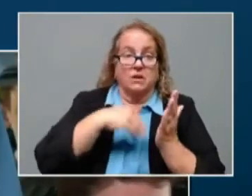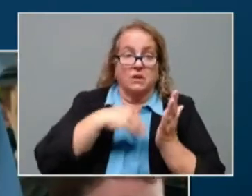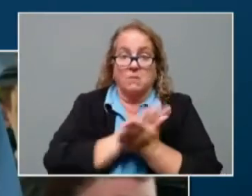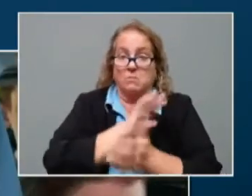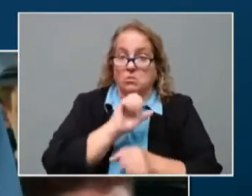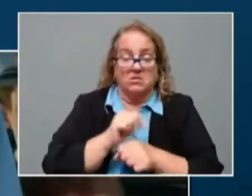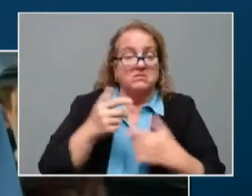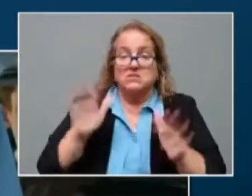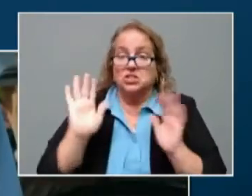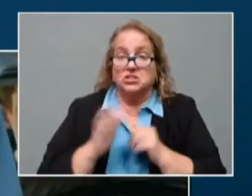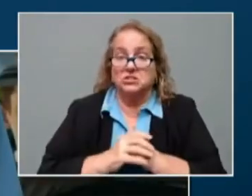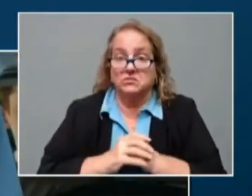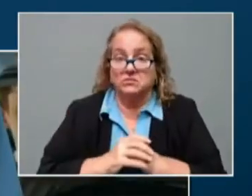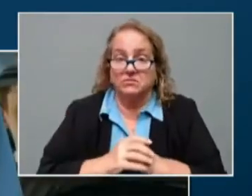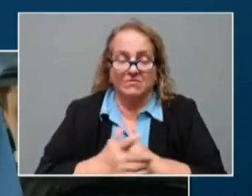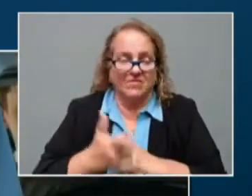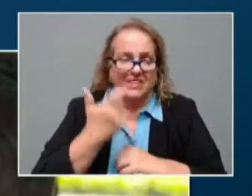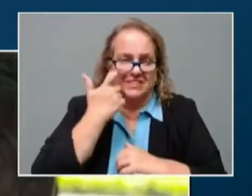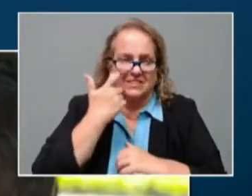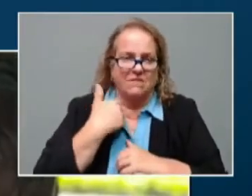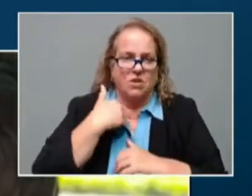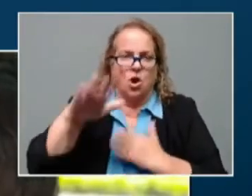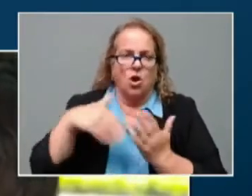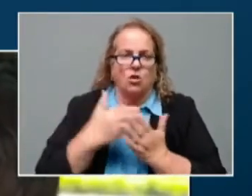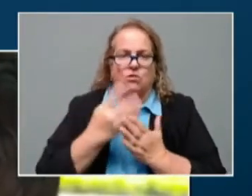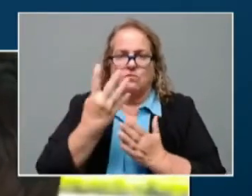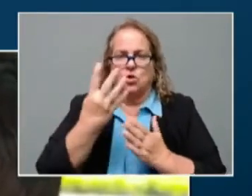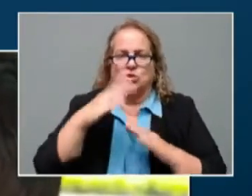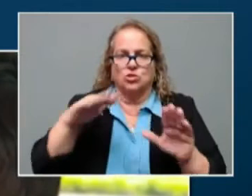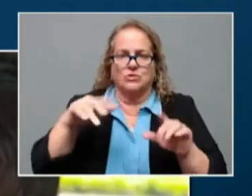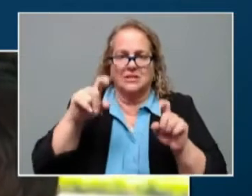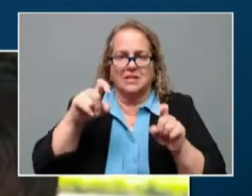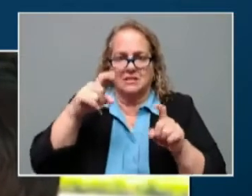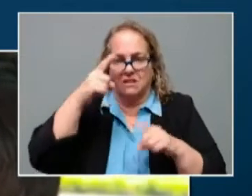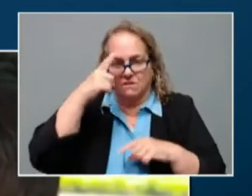all four of our Children tested for Covid. Well they were exposed and so we